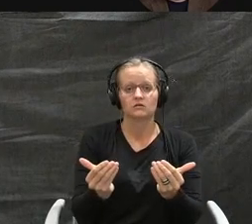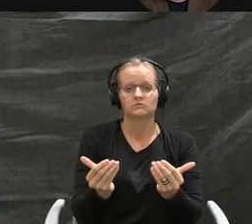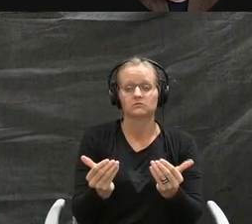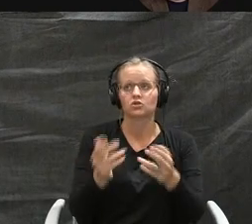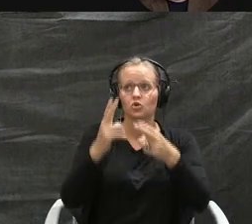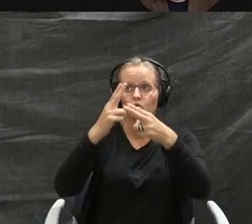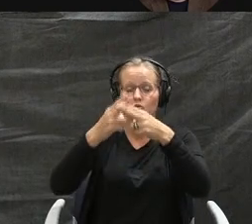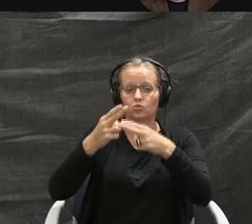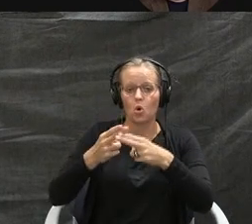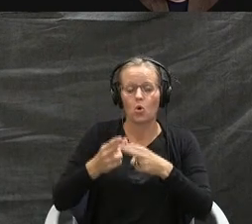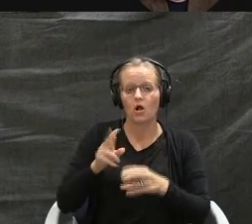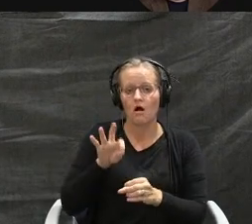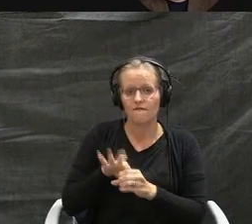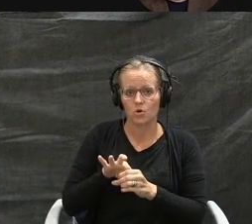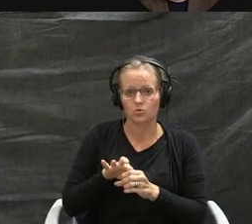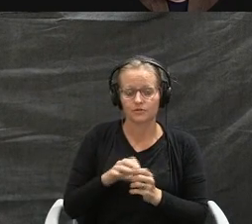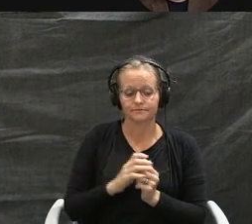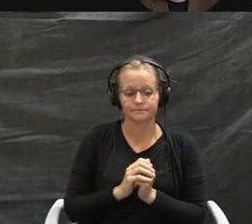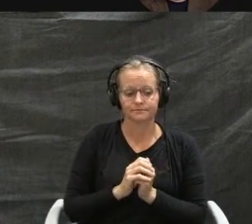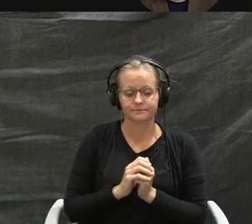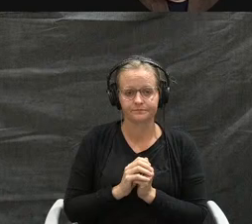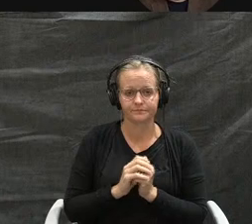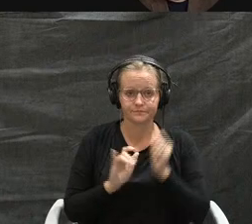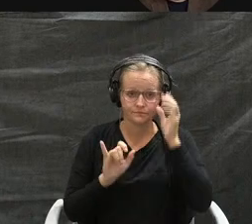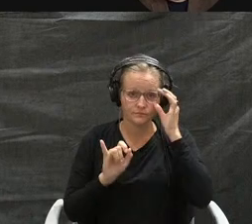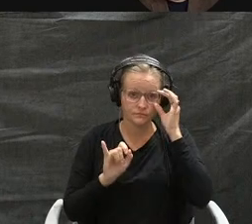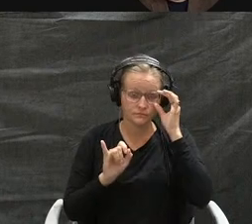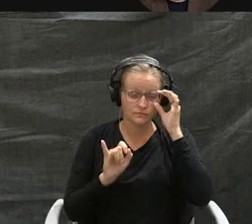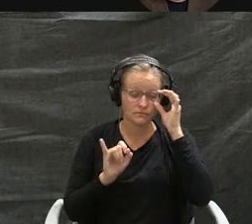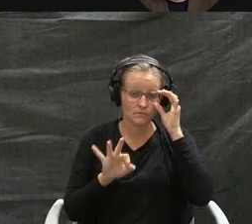please. Your name if in favor please say I oppose and a board